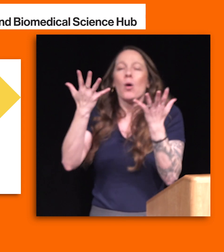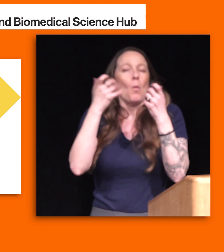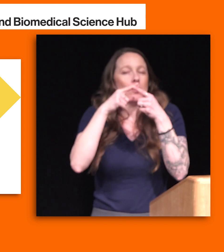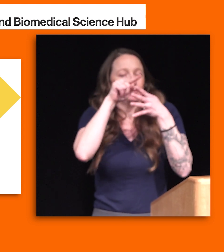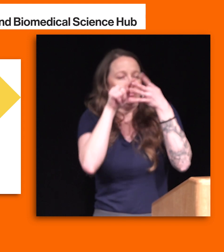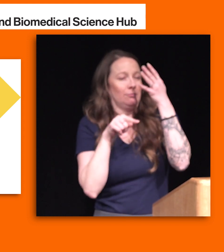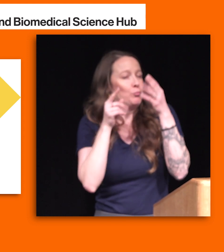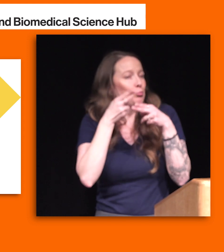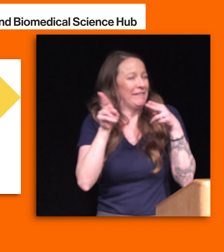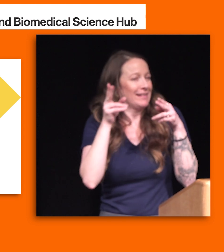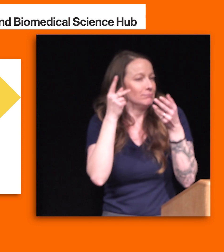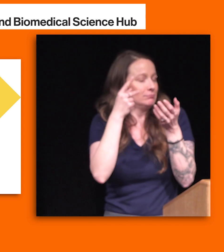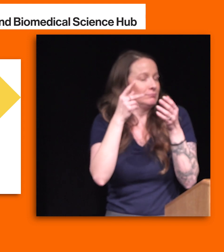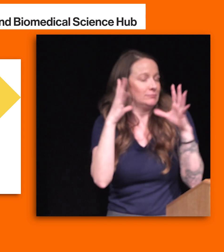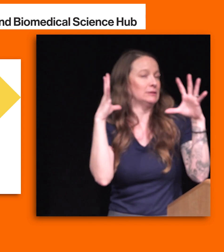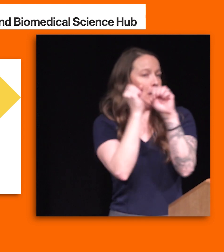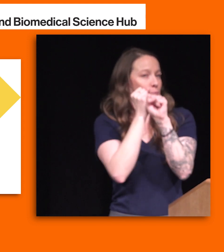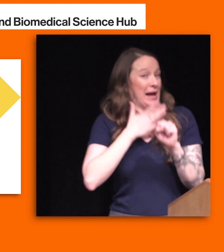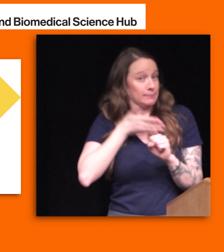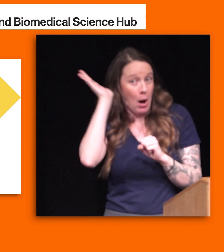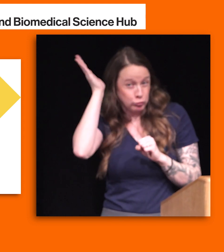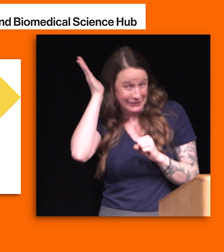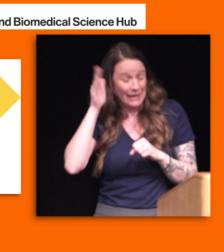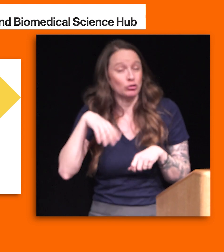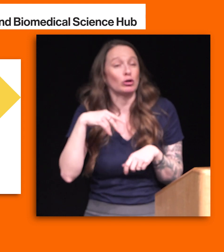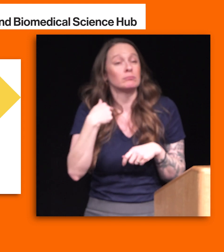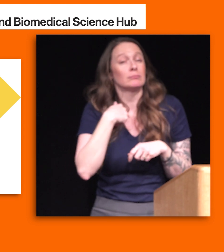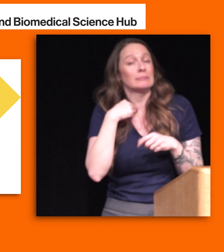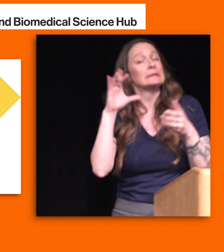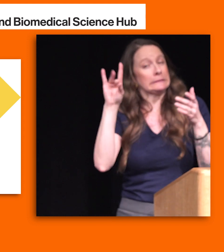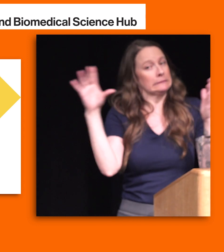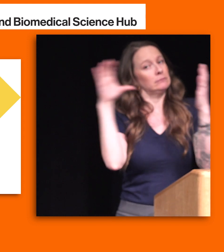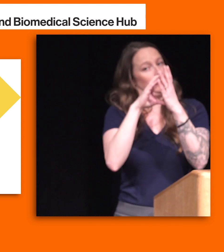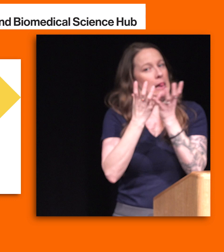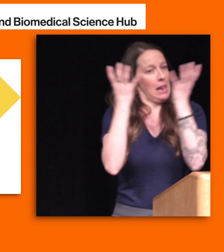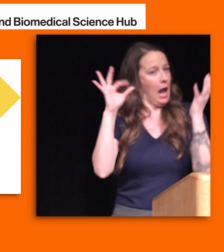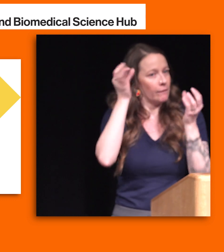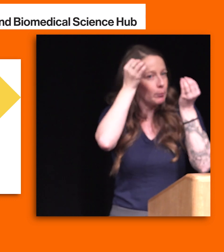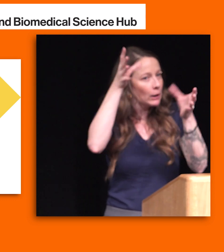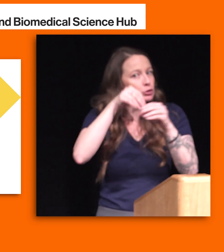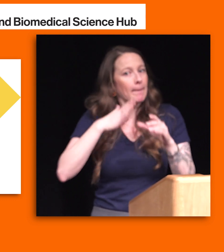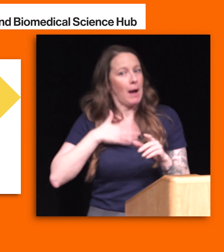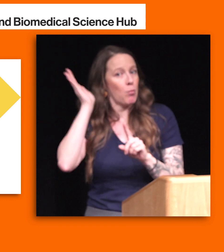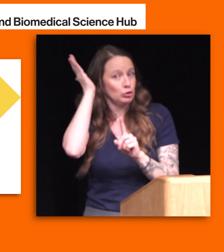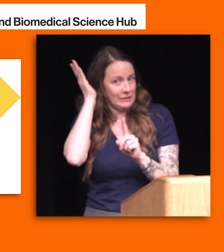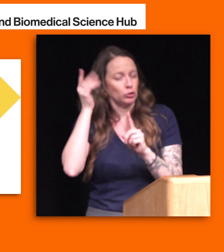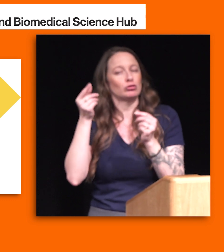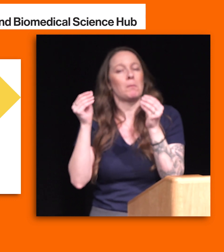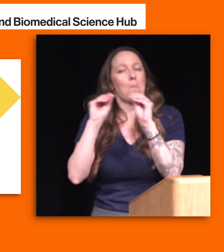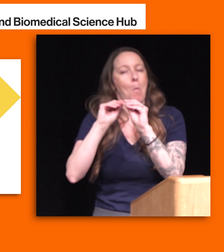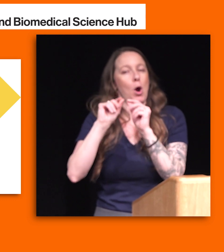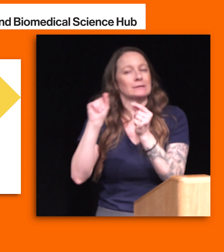I want to talk about these 4 aspects while I provide my presentation today.